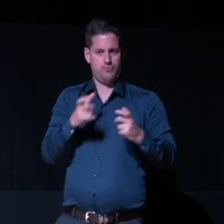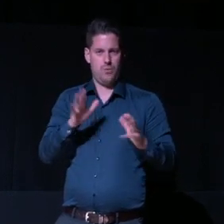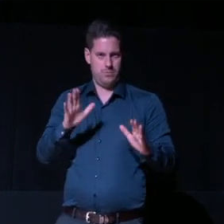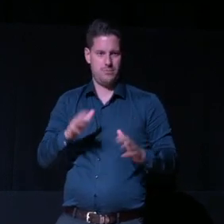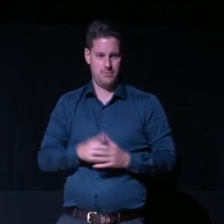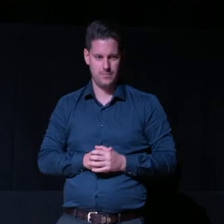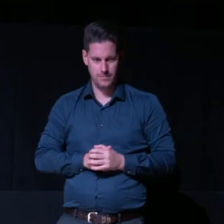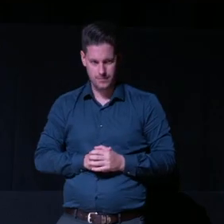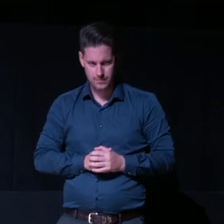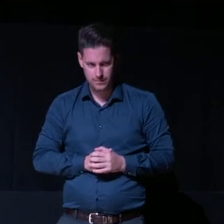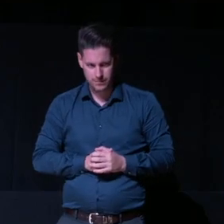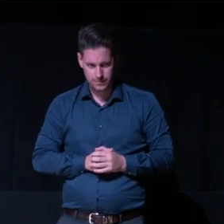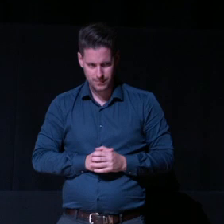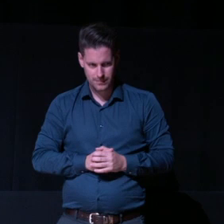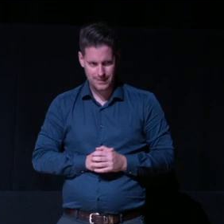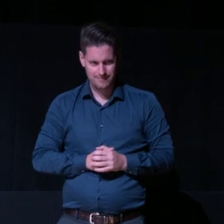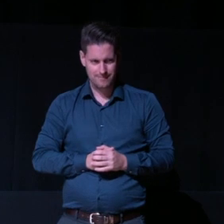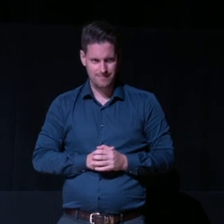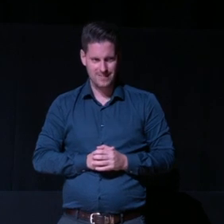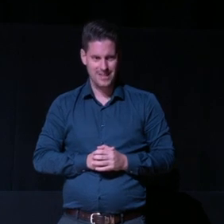So Zoë, your character,